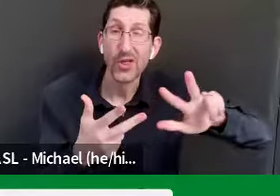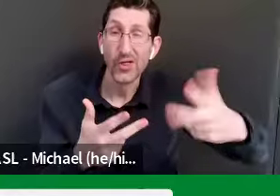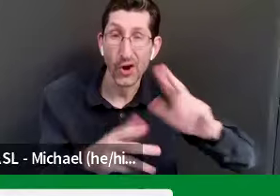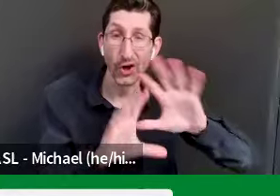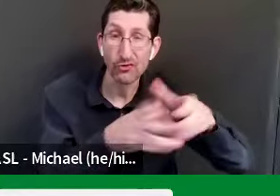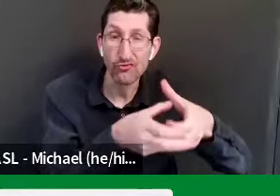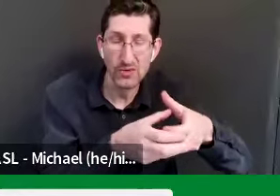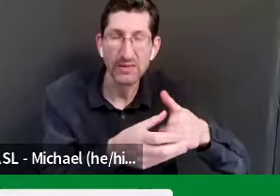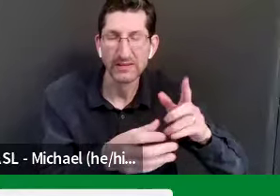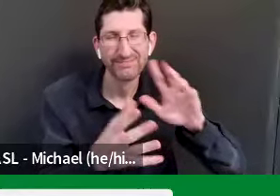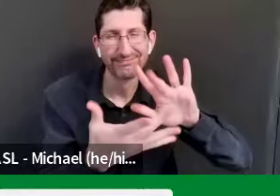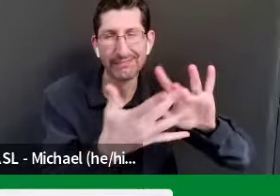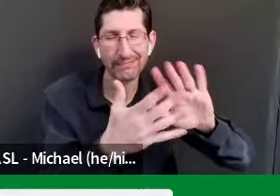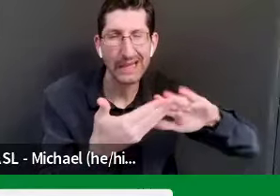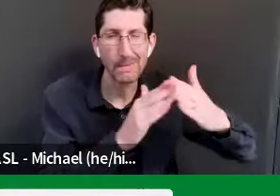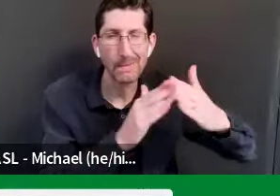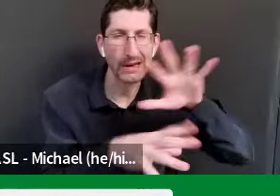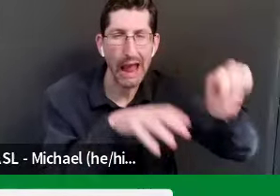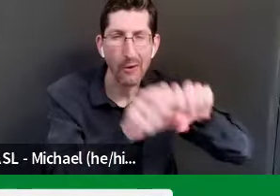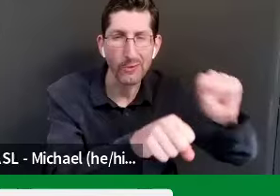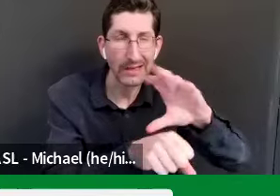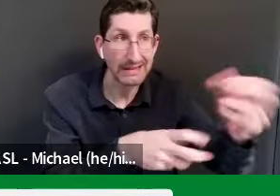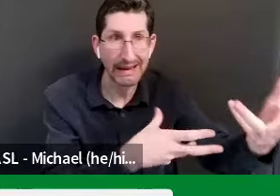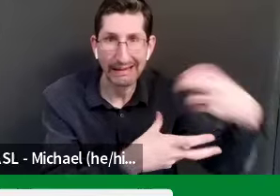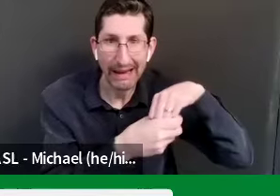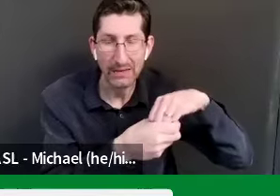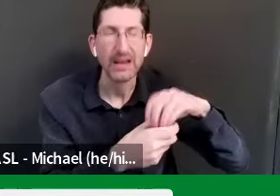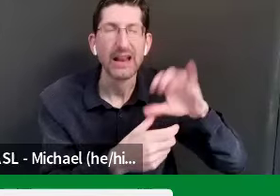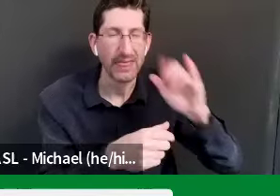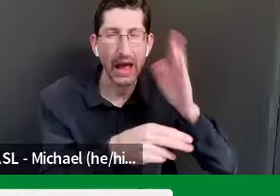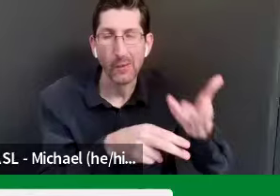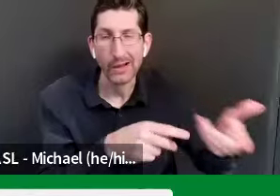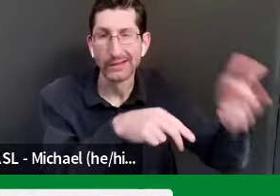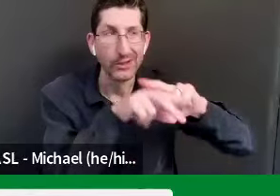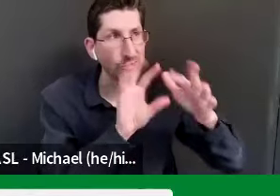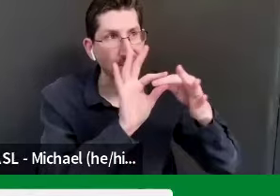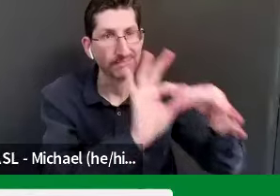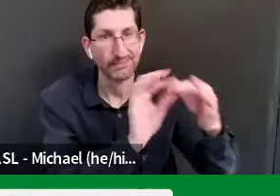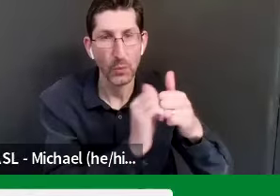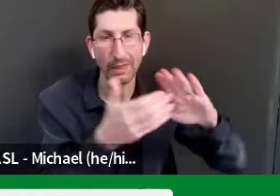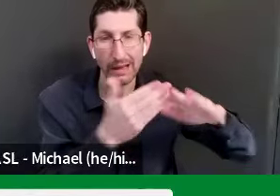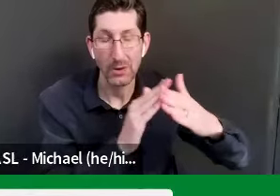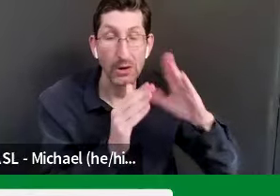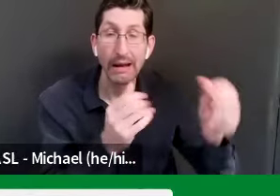LANES AND BUS STOPS. AND THE THIRD FIXED-ROUTE GROUP IS COMMUNITY OUTREACH AND ENGAGEMENT.